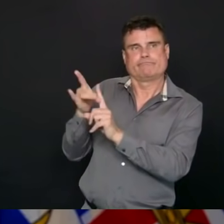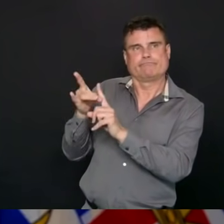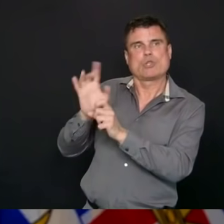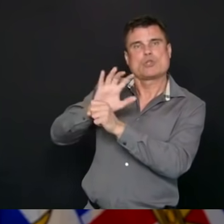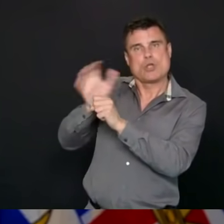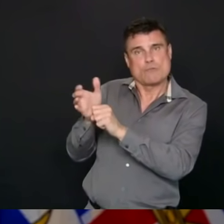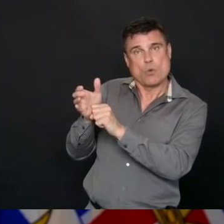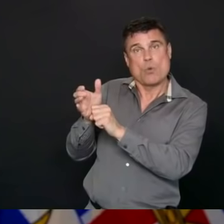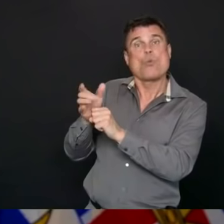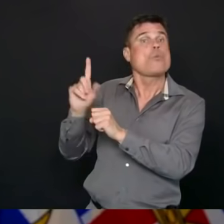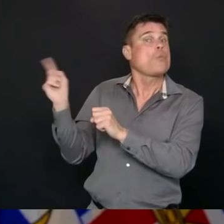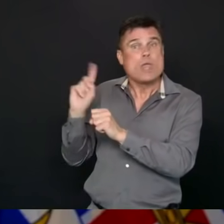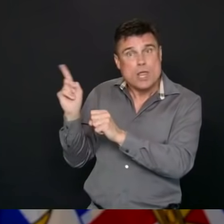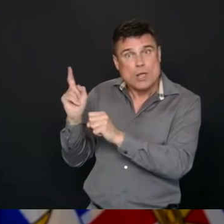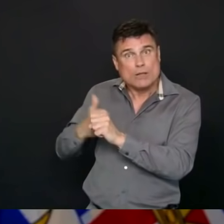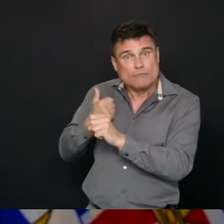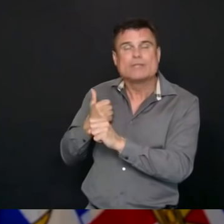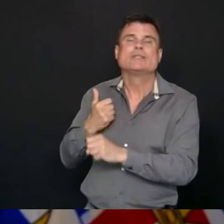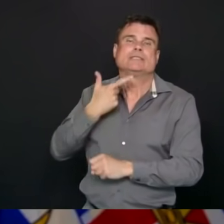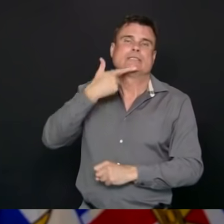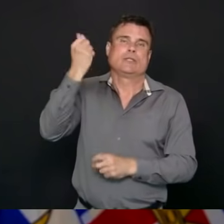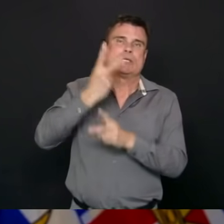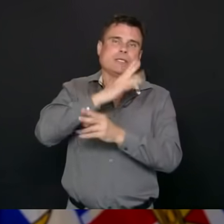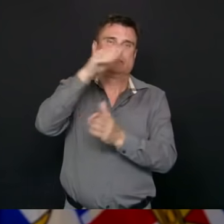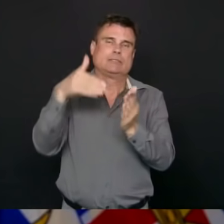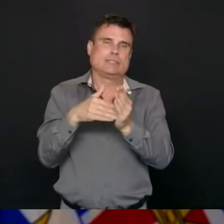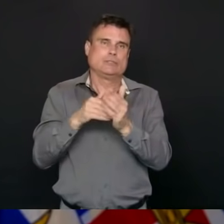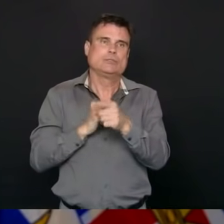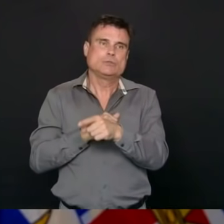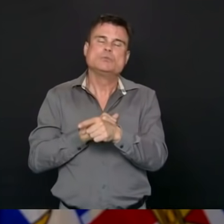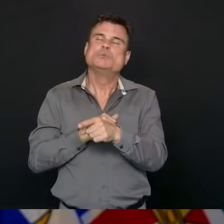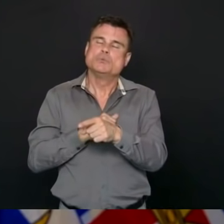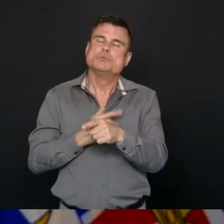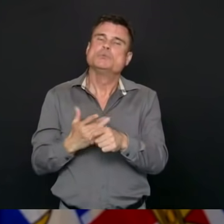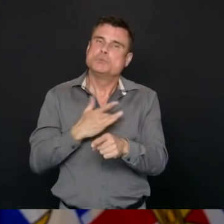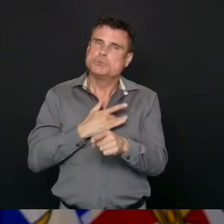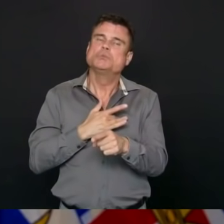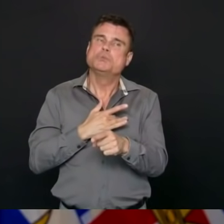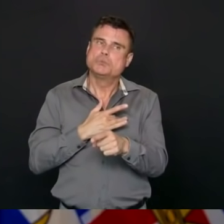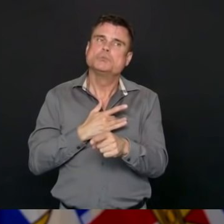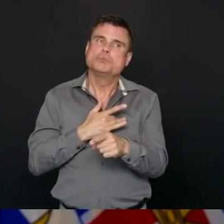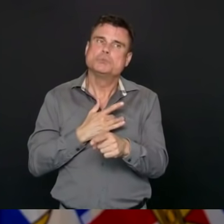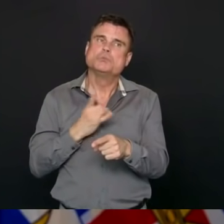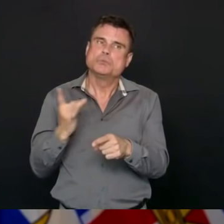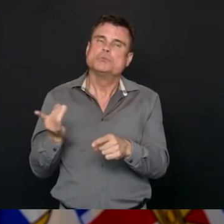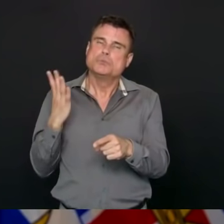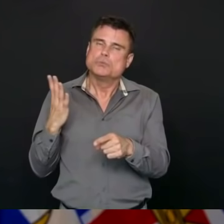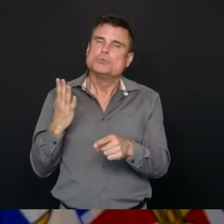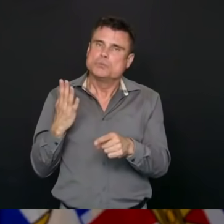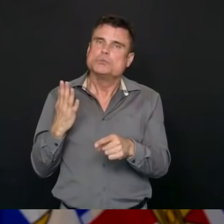and we cannot minimise the tragedy those deaths are.